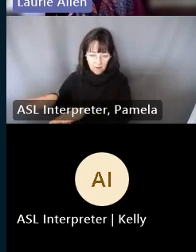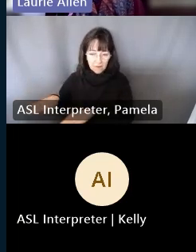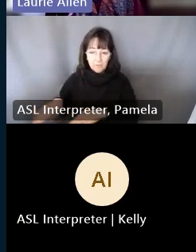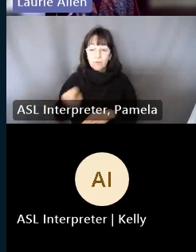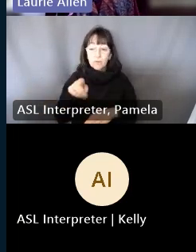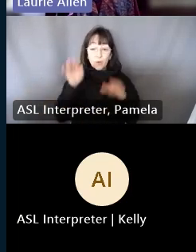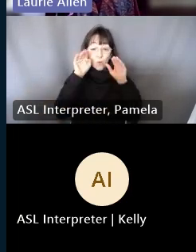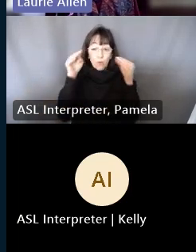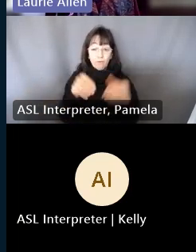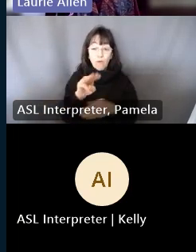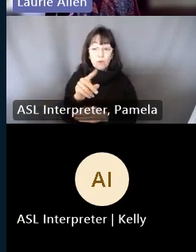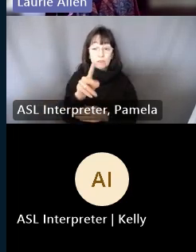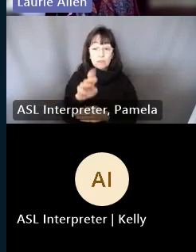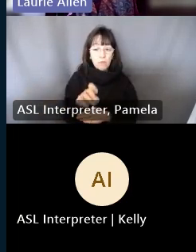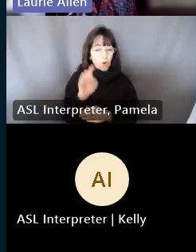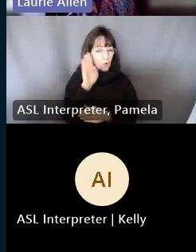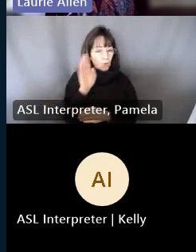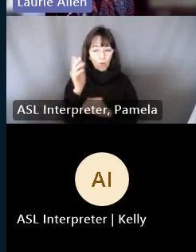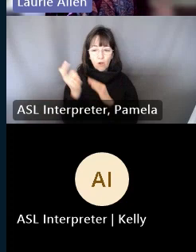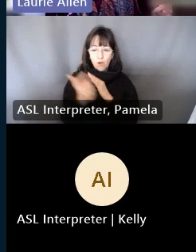it will automatically start playing your Spotify playlist.